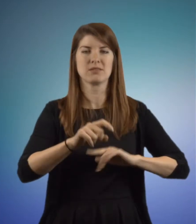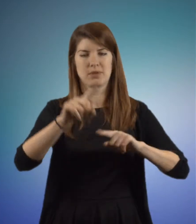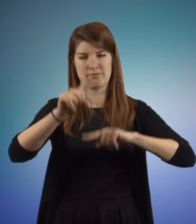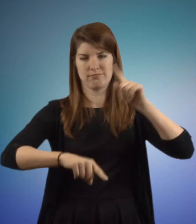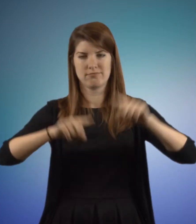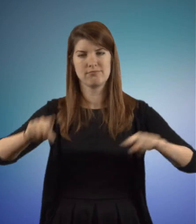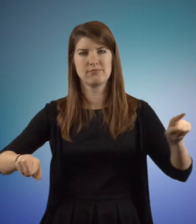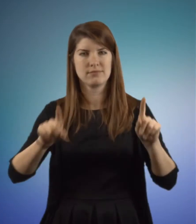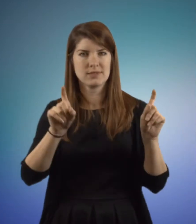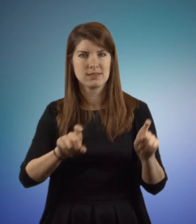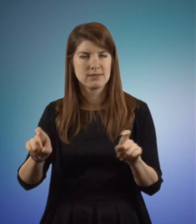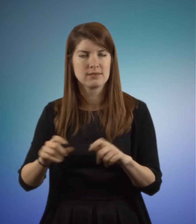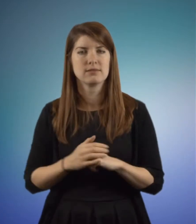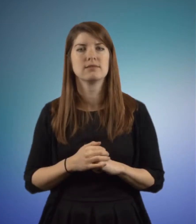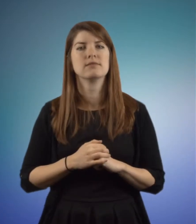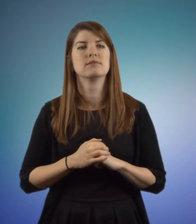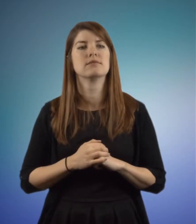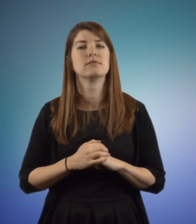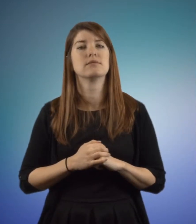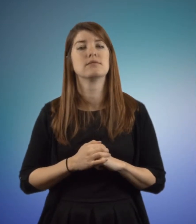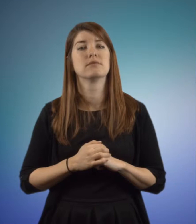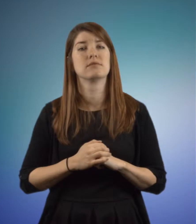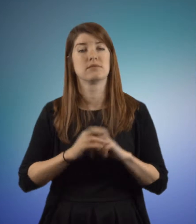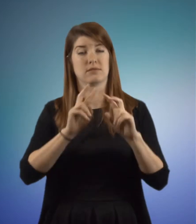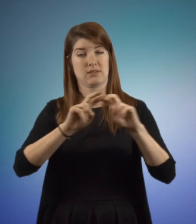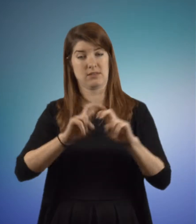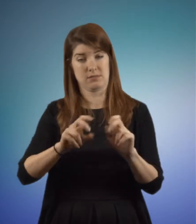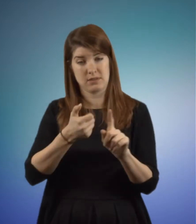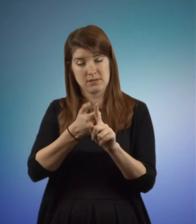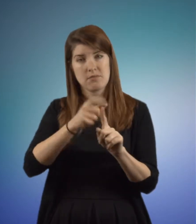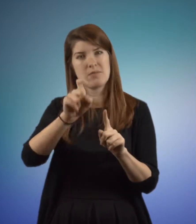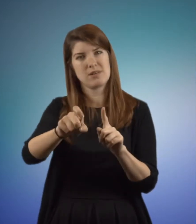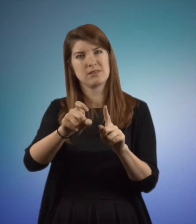The assessment instruments must be technically sound